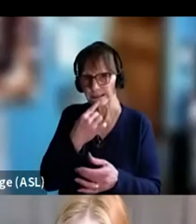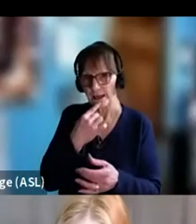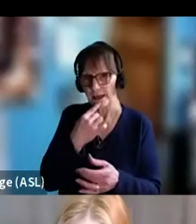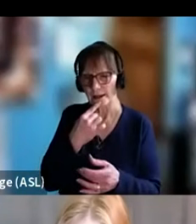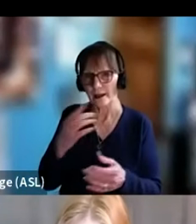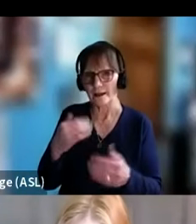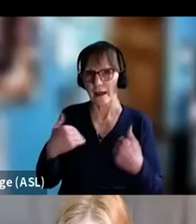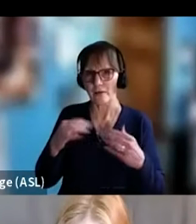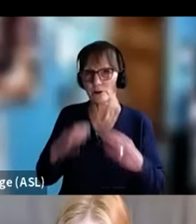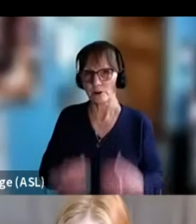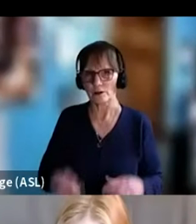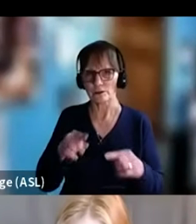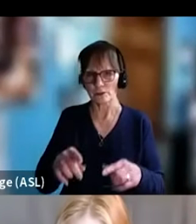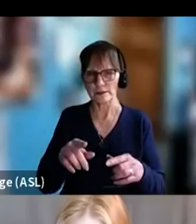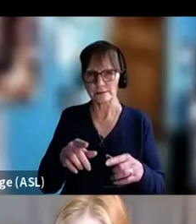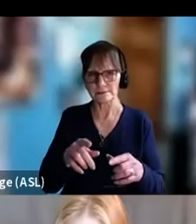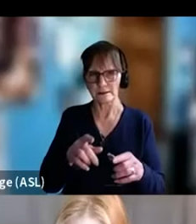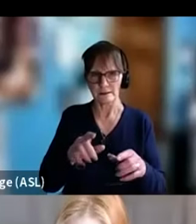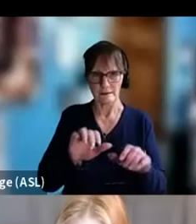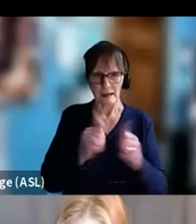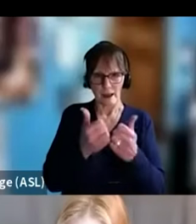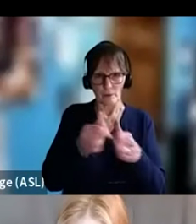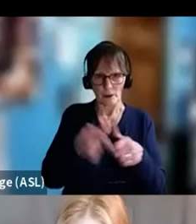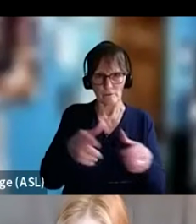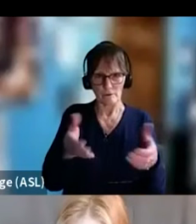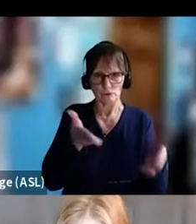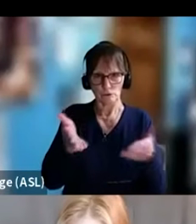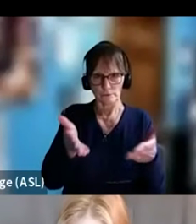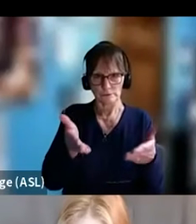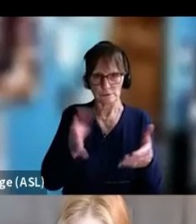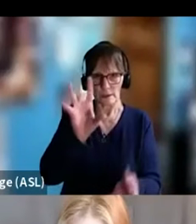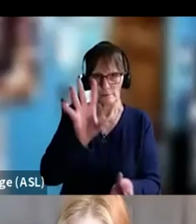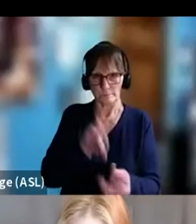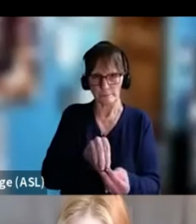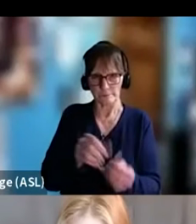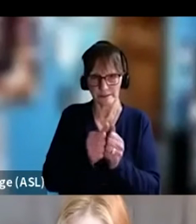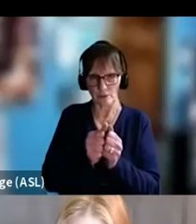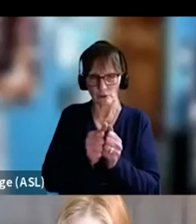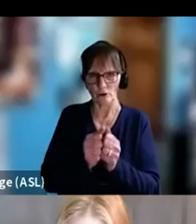navigate these various services really co-locating all these services. So I just wanna kind of end on that topic